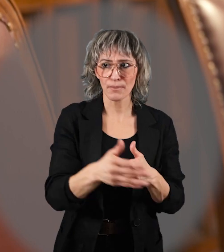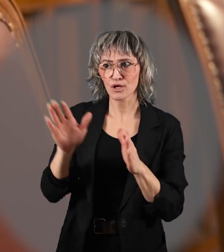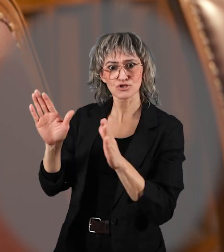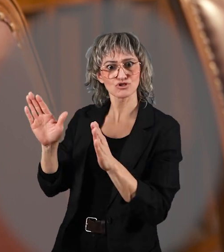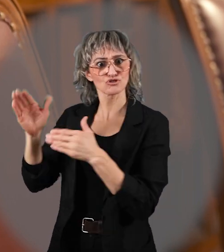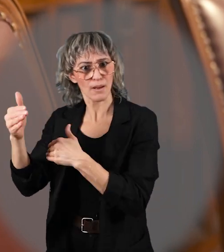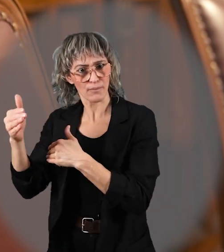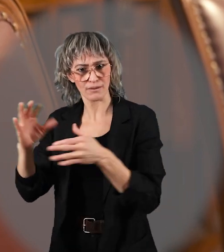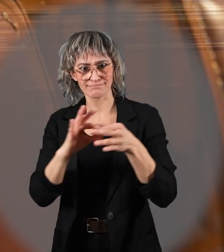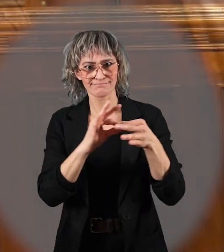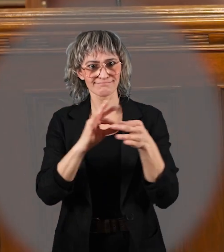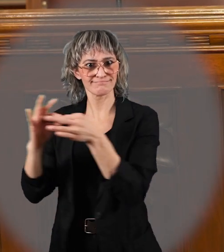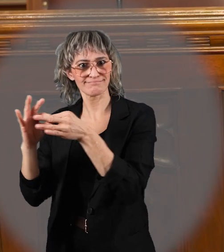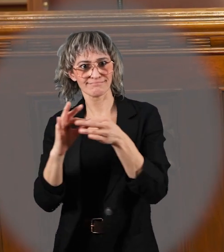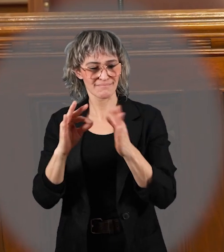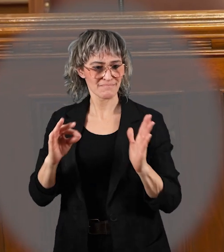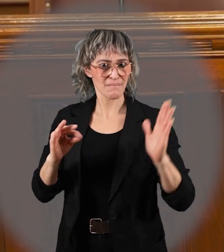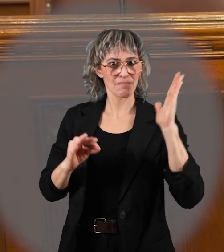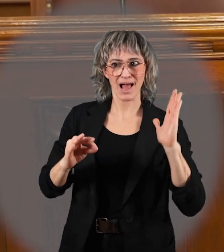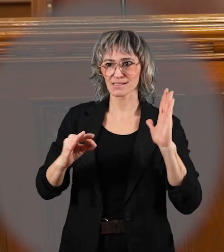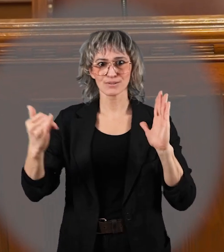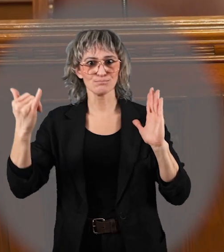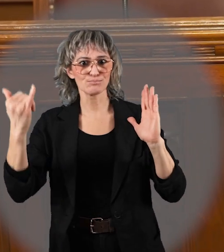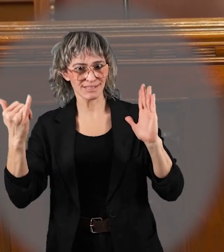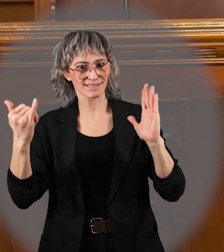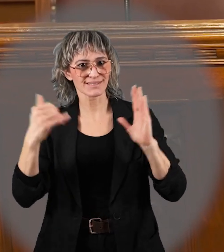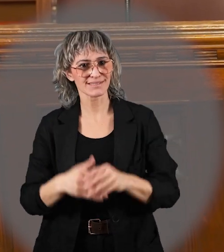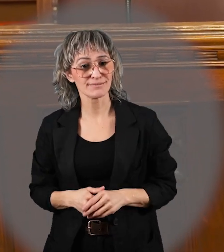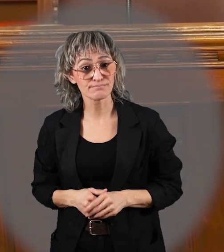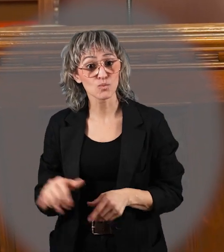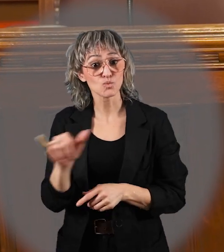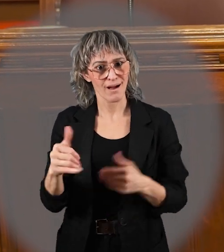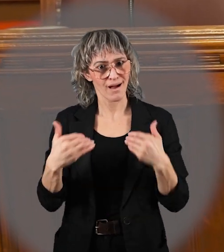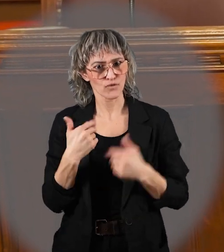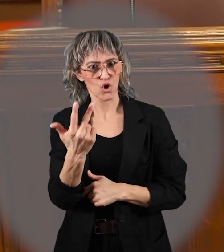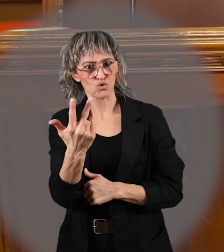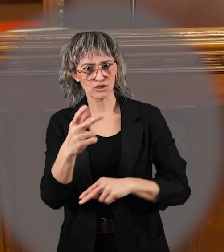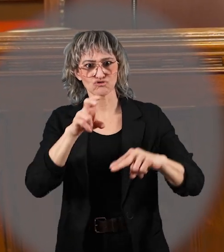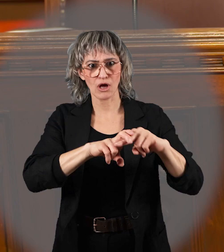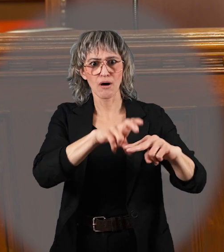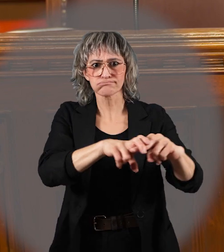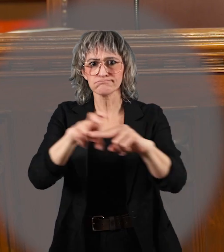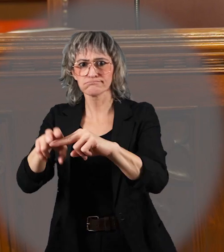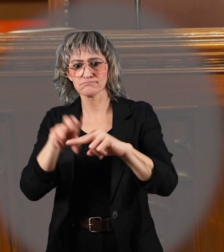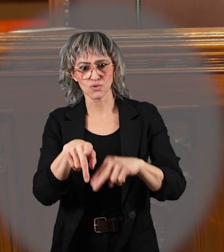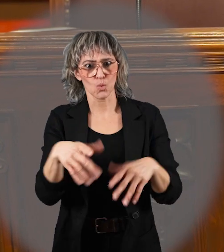or delivering a statement on an important issue.